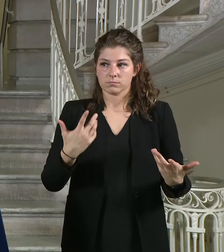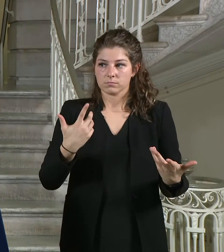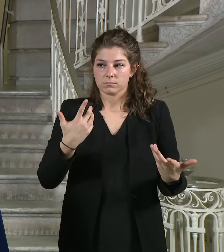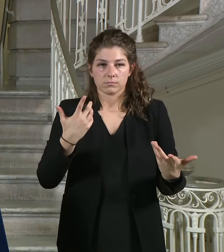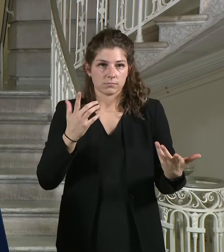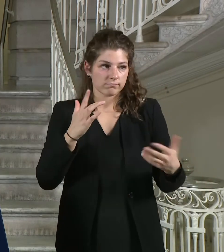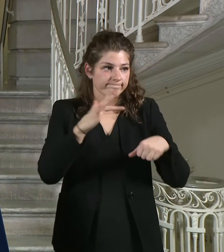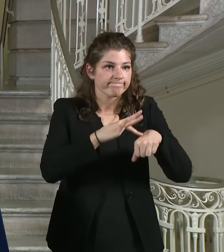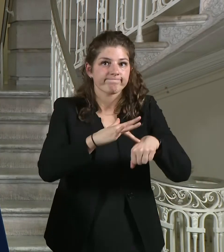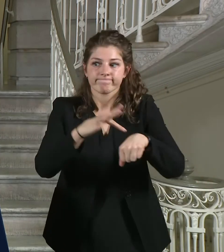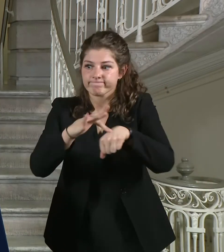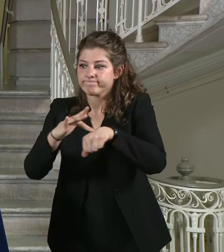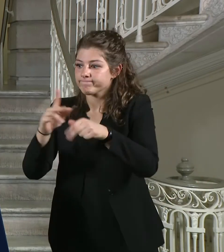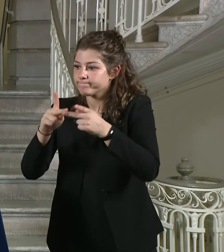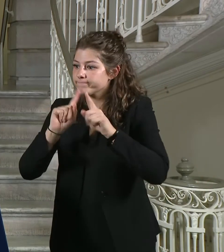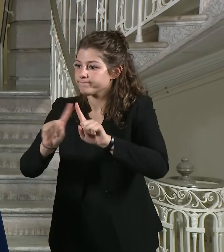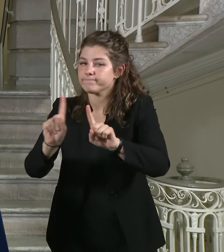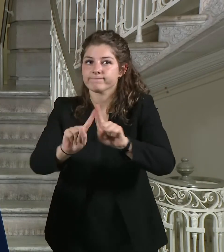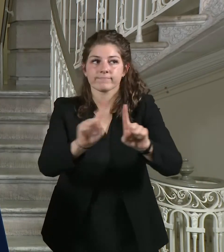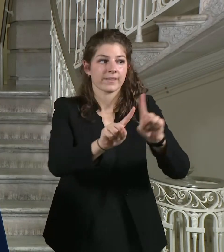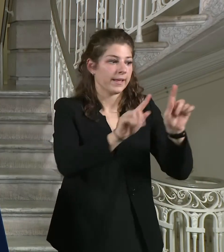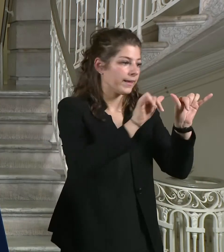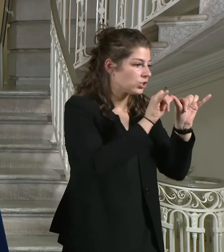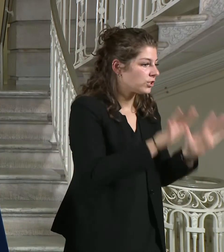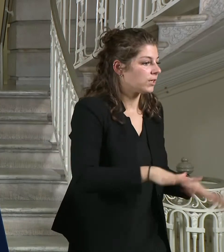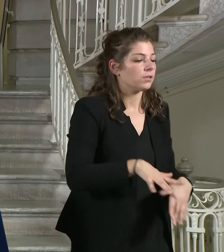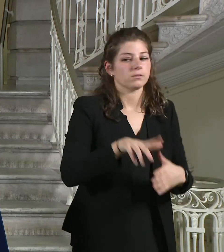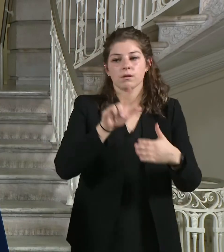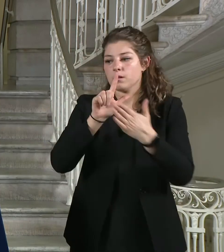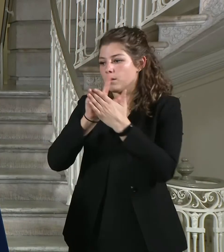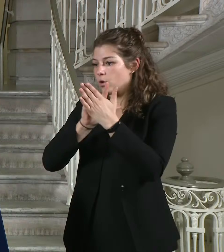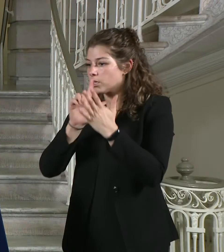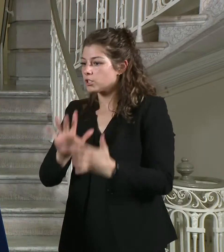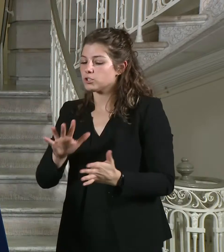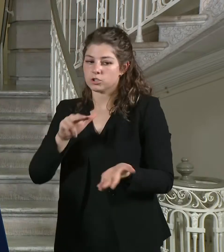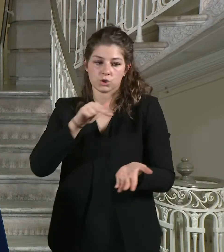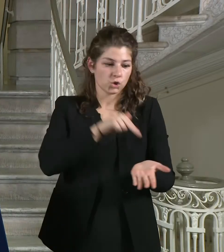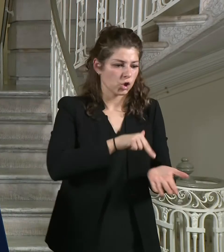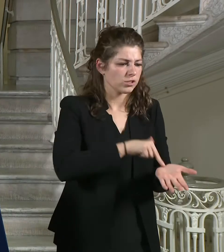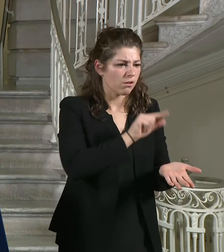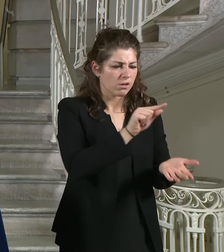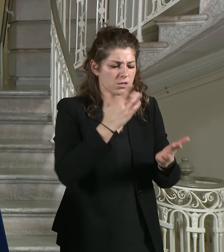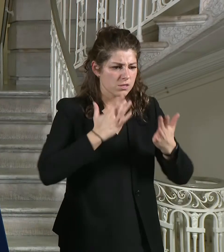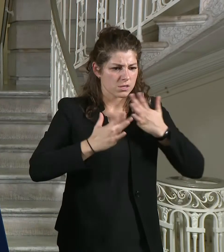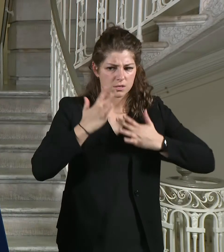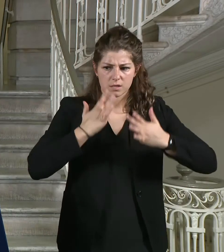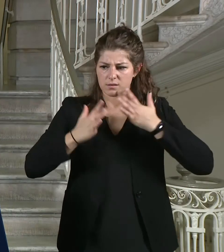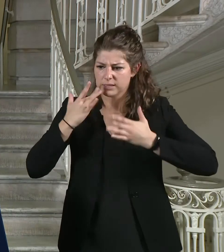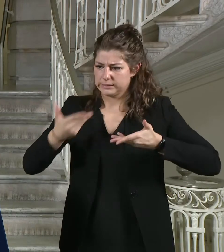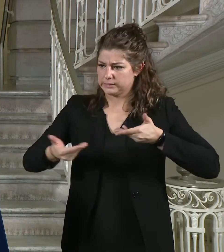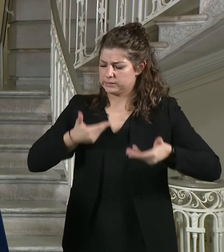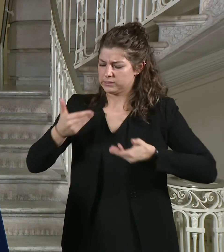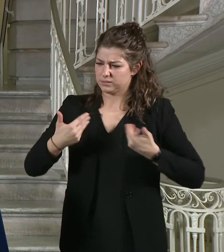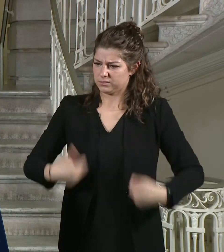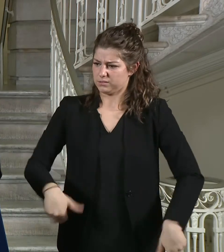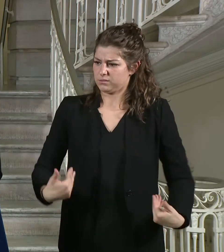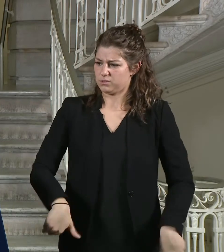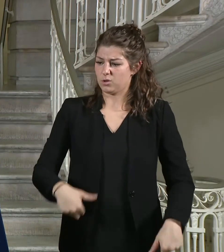A NATIONAL HIRING CRISIS. EVERYWHERE I GO